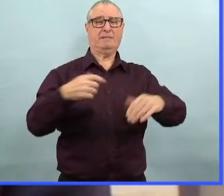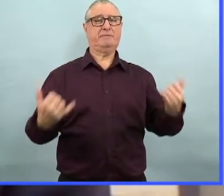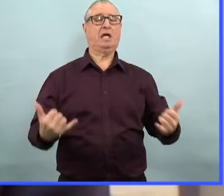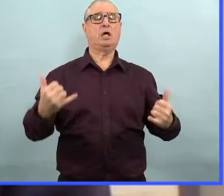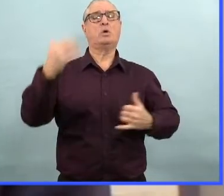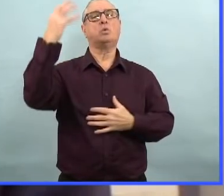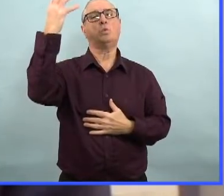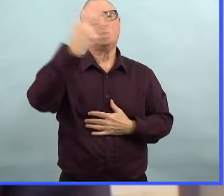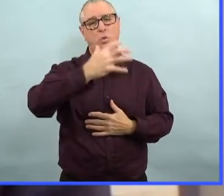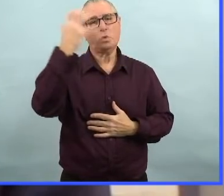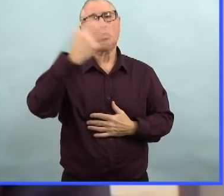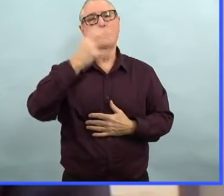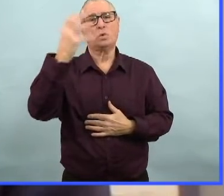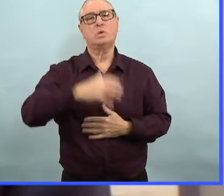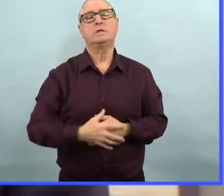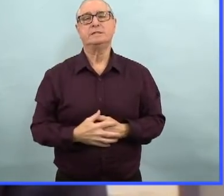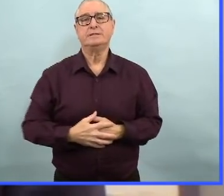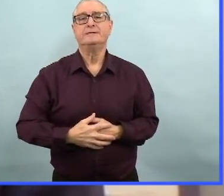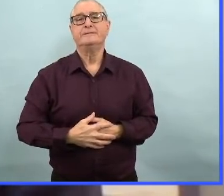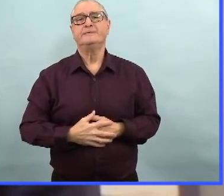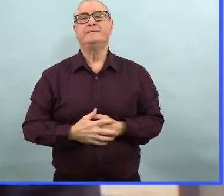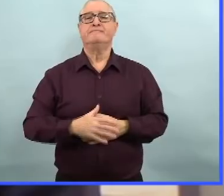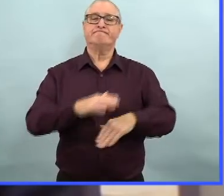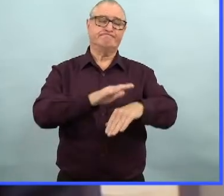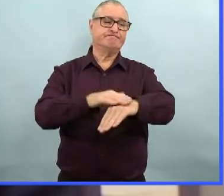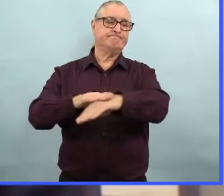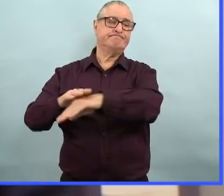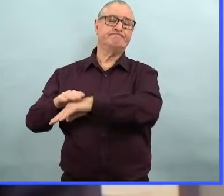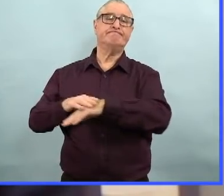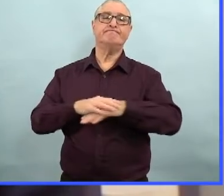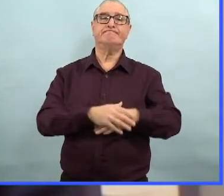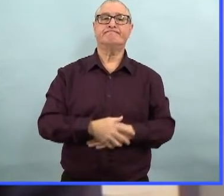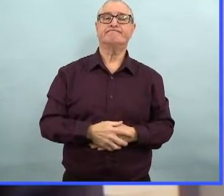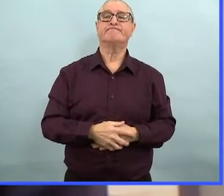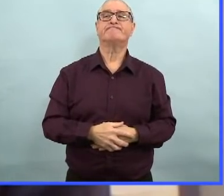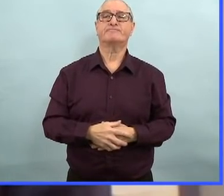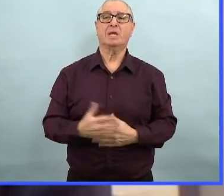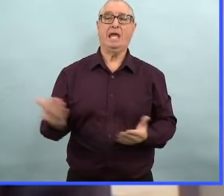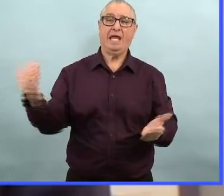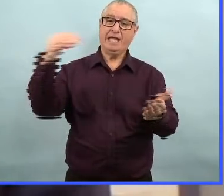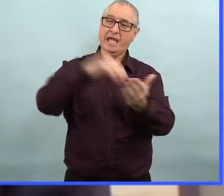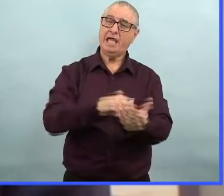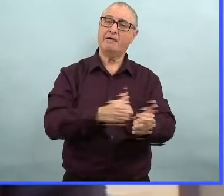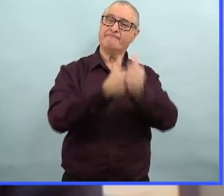reduce the spread of this virus the fundamentals we have spoken about so much limit your contact